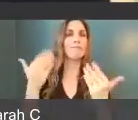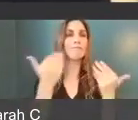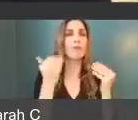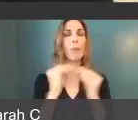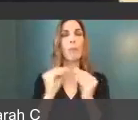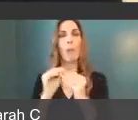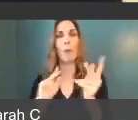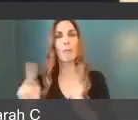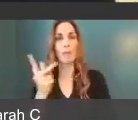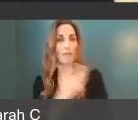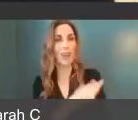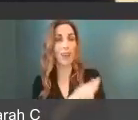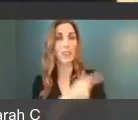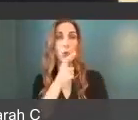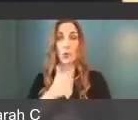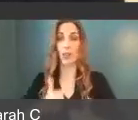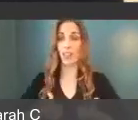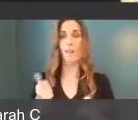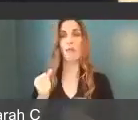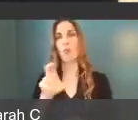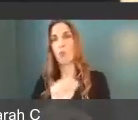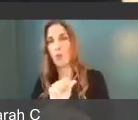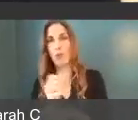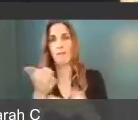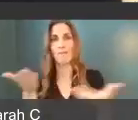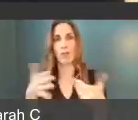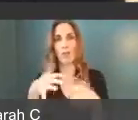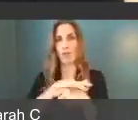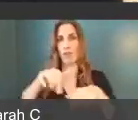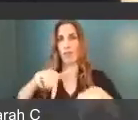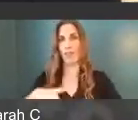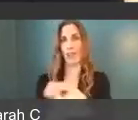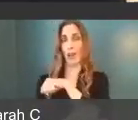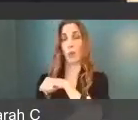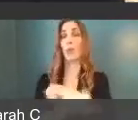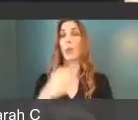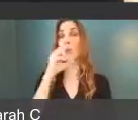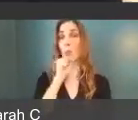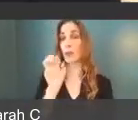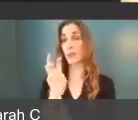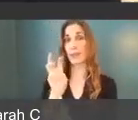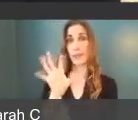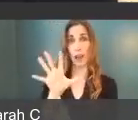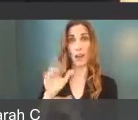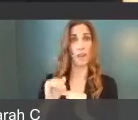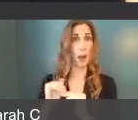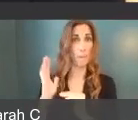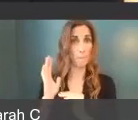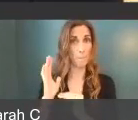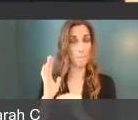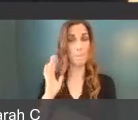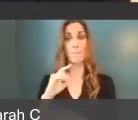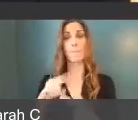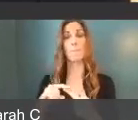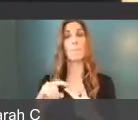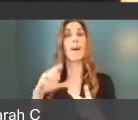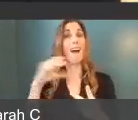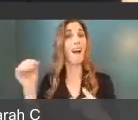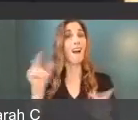and live in our County. Anyone who is 65 or older and individuals who have health conditions